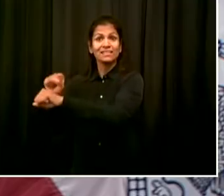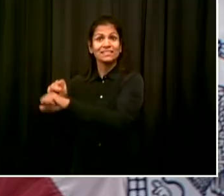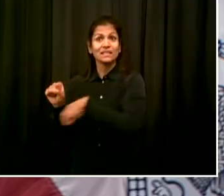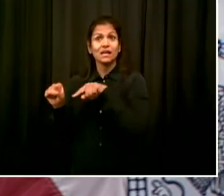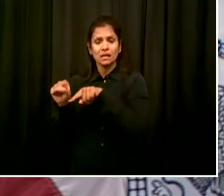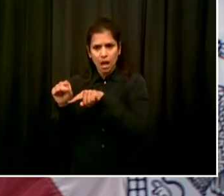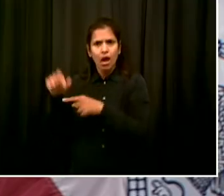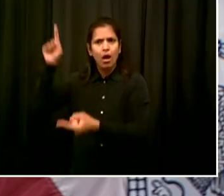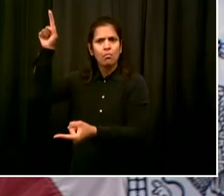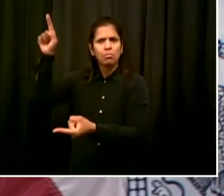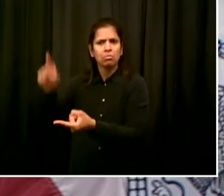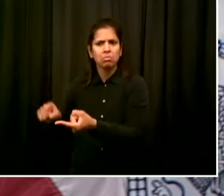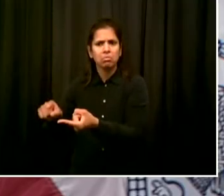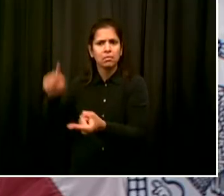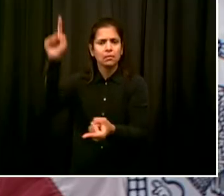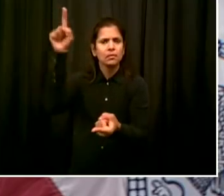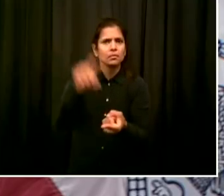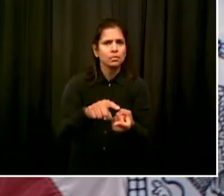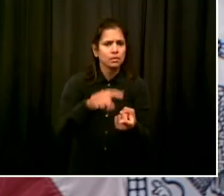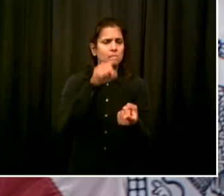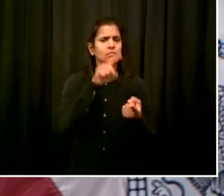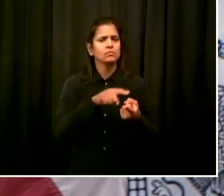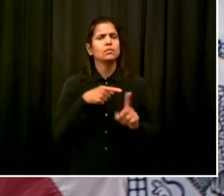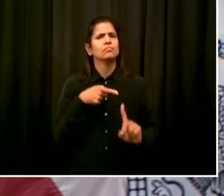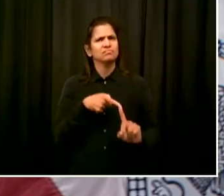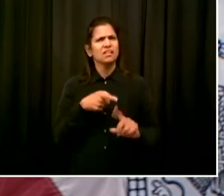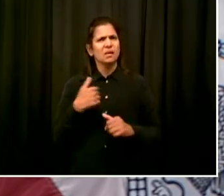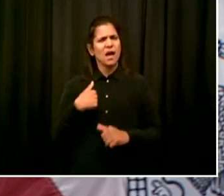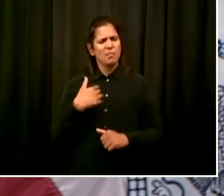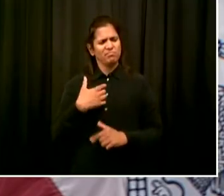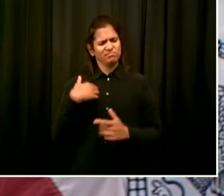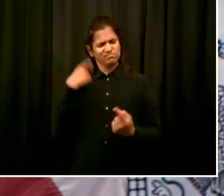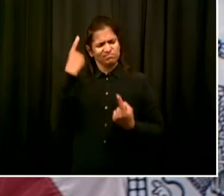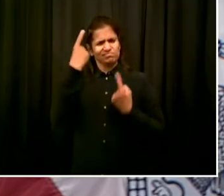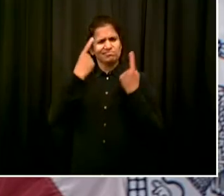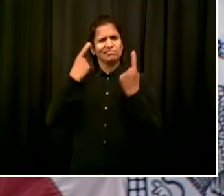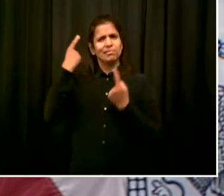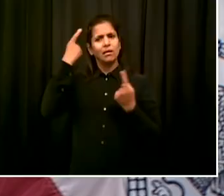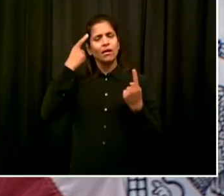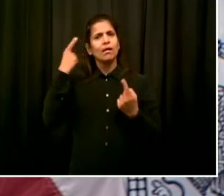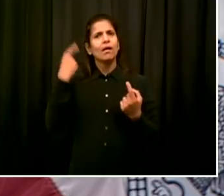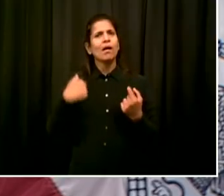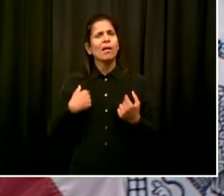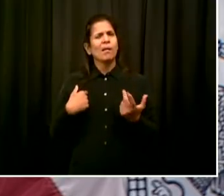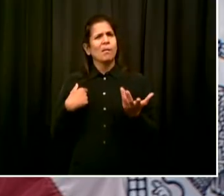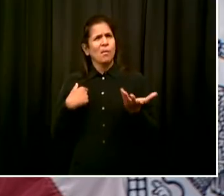SHOWING A DROP IN REARSS TACROSS SEVERAL DIFFERENT CATEGORIES IN